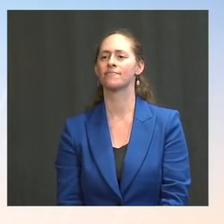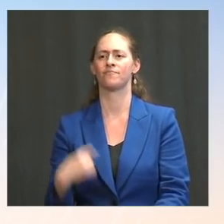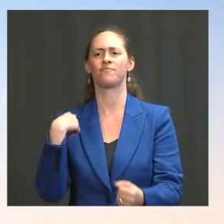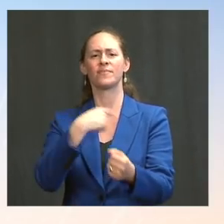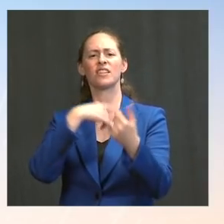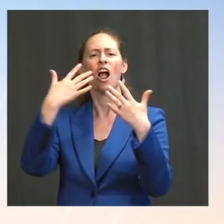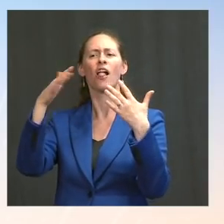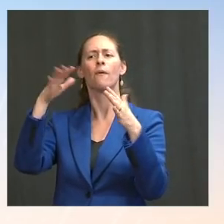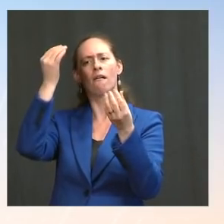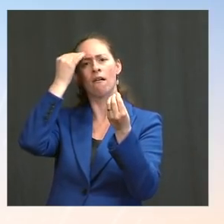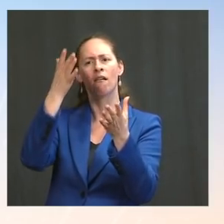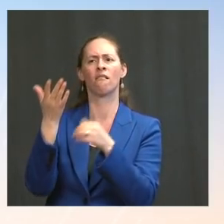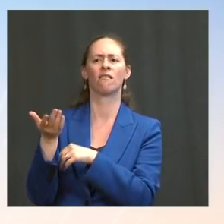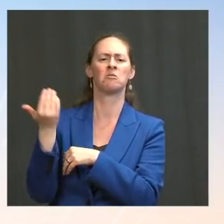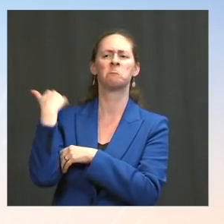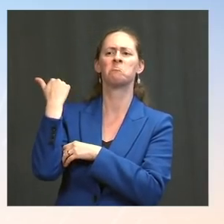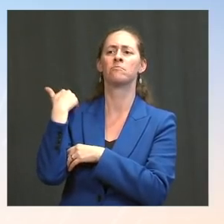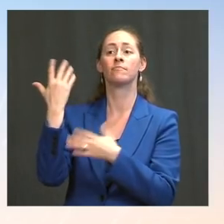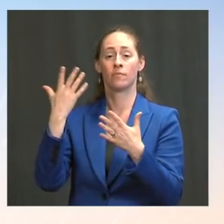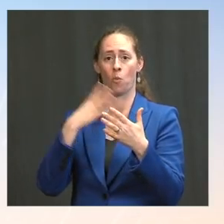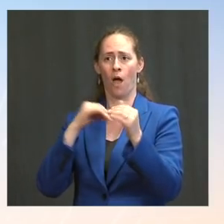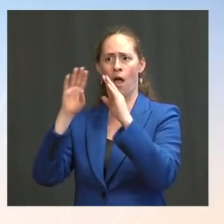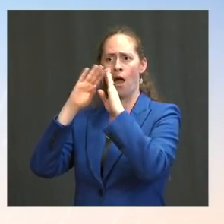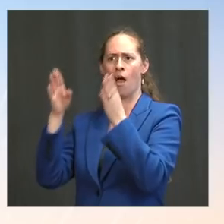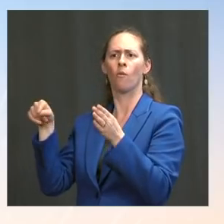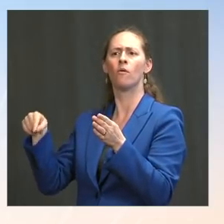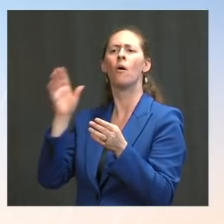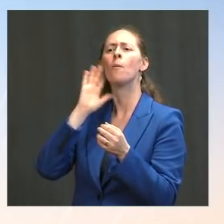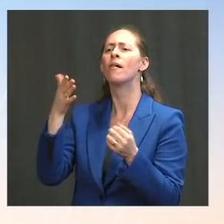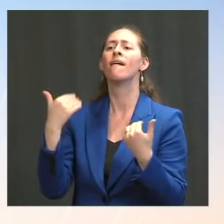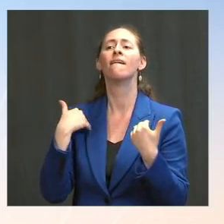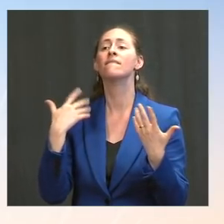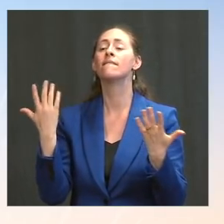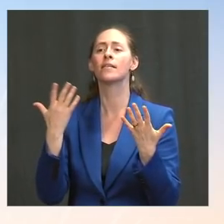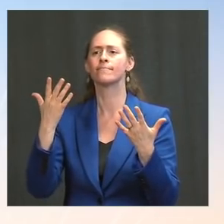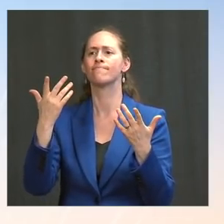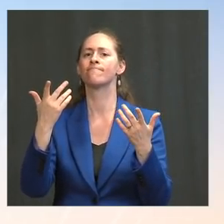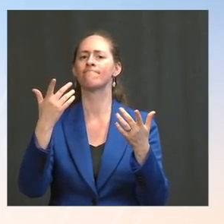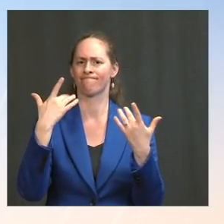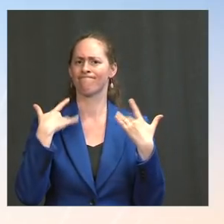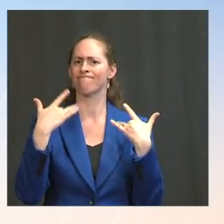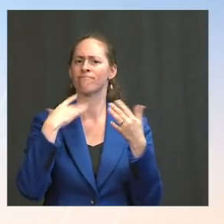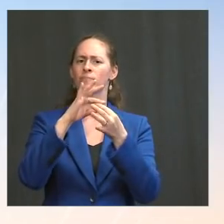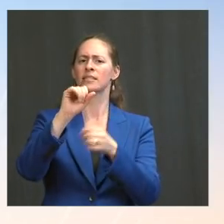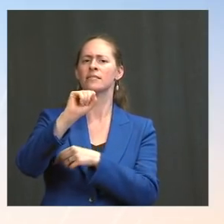the White House recently established the Supply Chain Disruptions Task Force -- co-chaired by the Secretaries of Commerce,